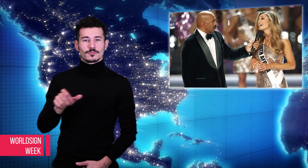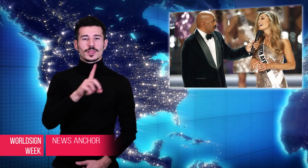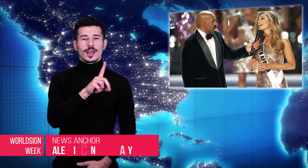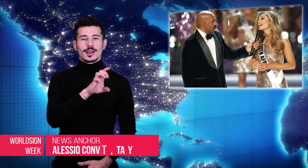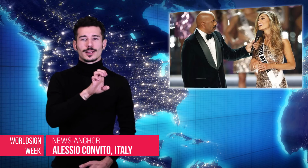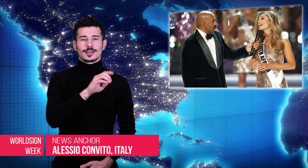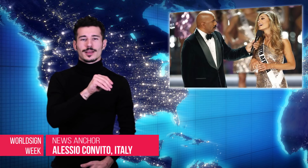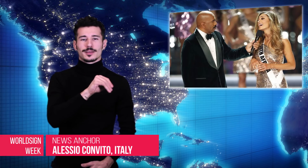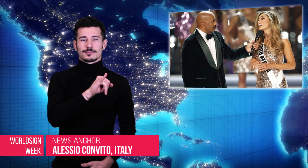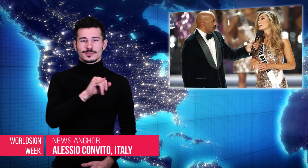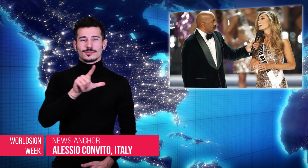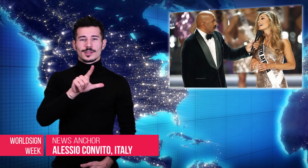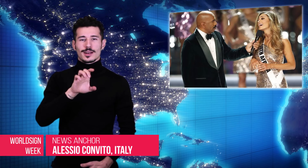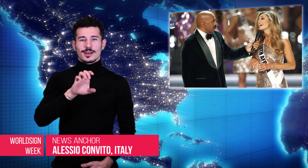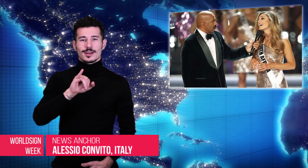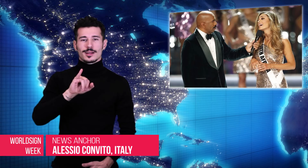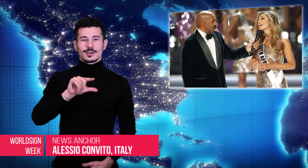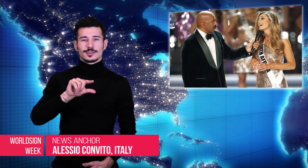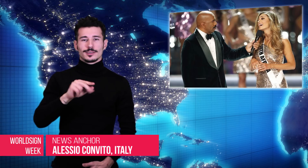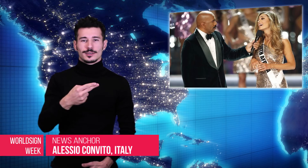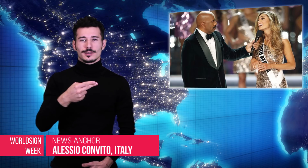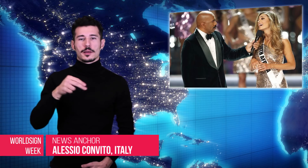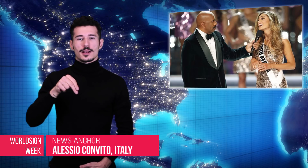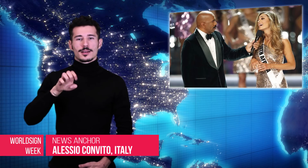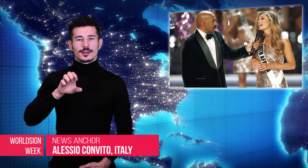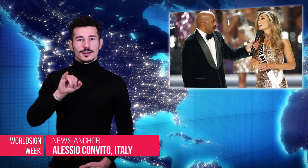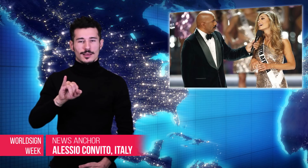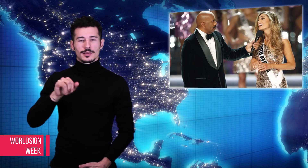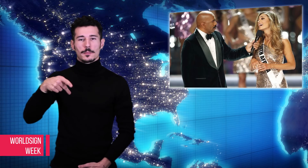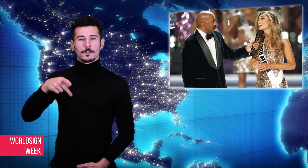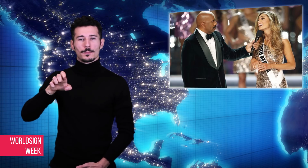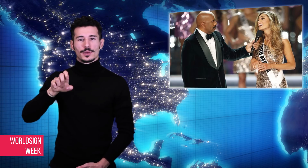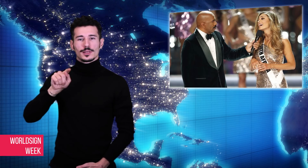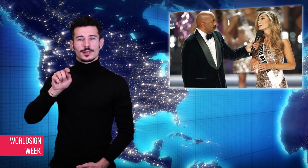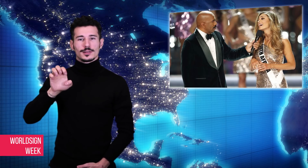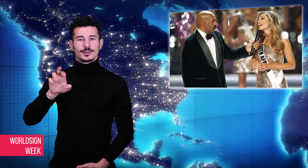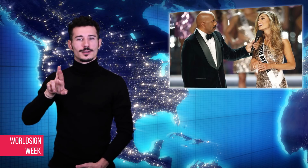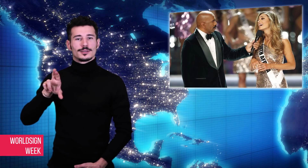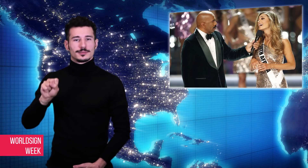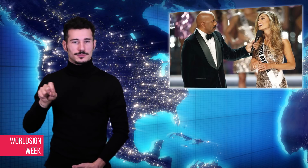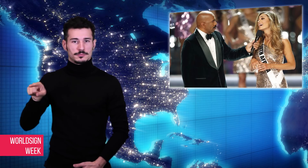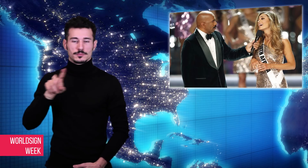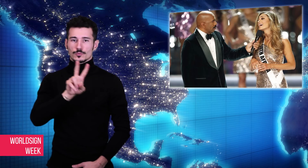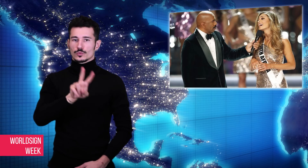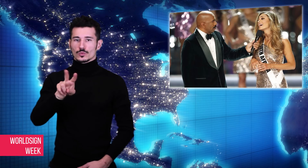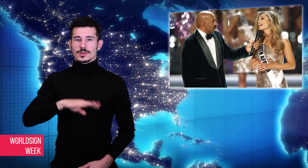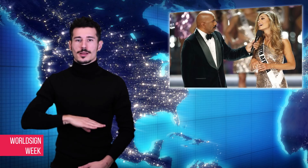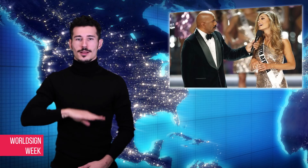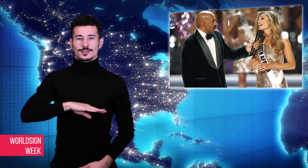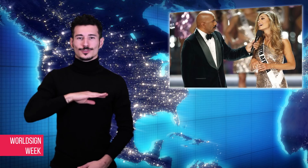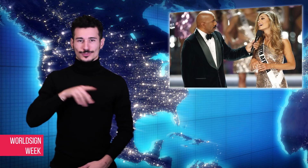Alessio: Demi-Leigh Nei-Peters, 22